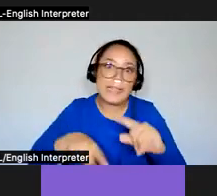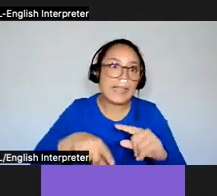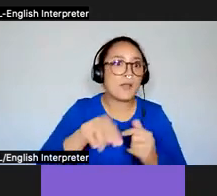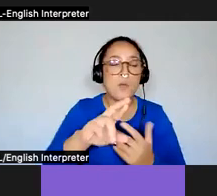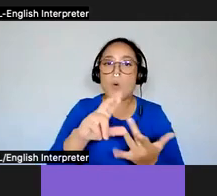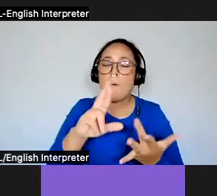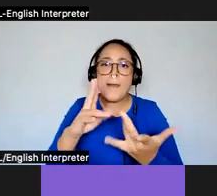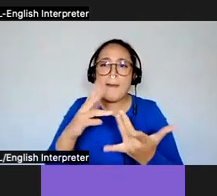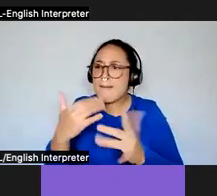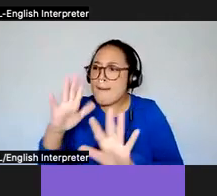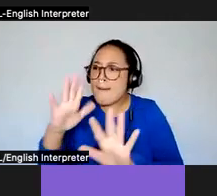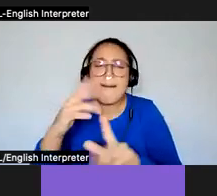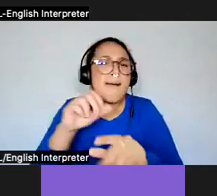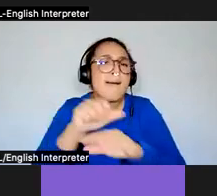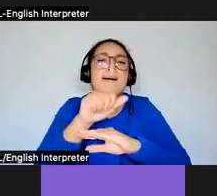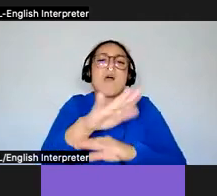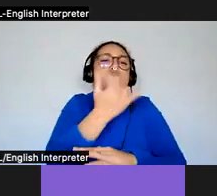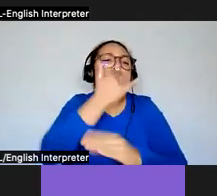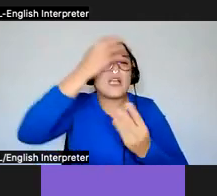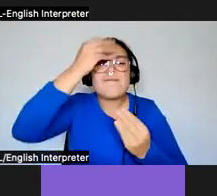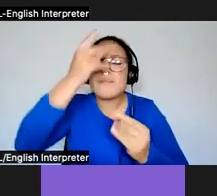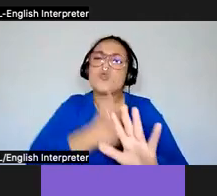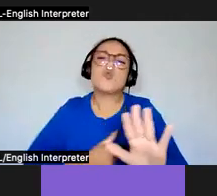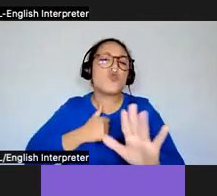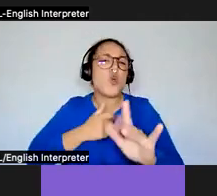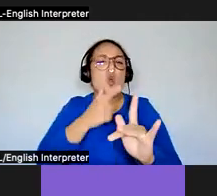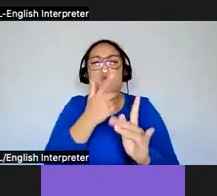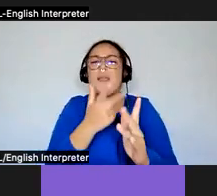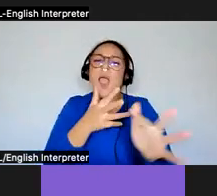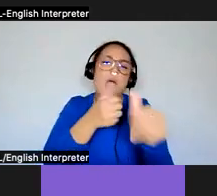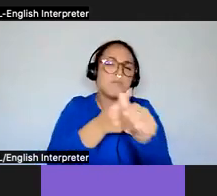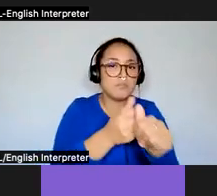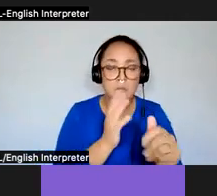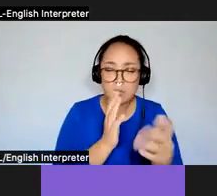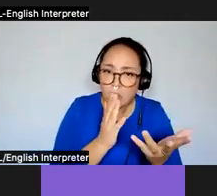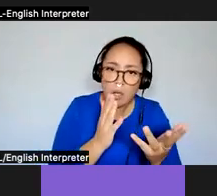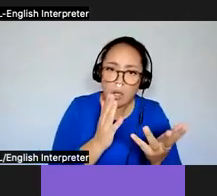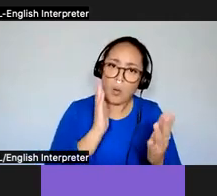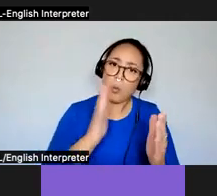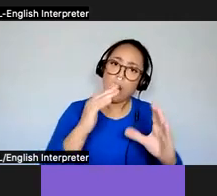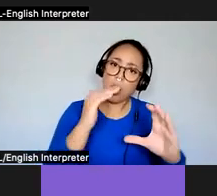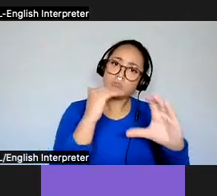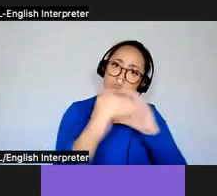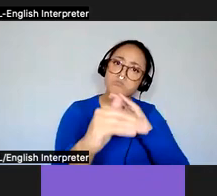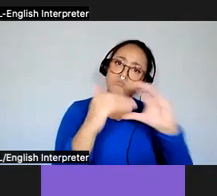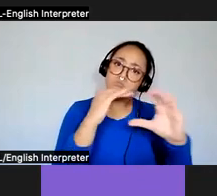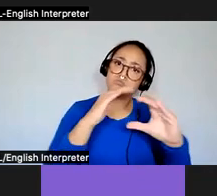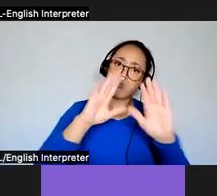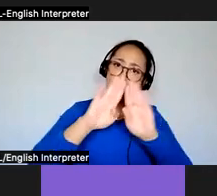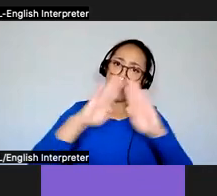So at the end of the day like this is really again, and why I mentioned that this is a partnership that involves you.